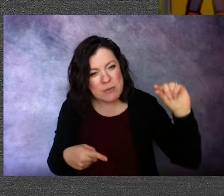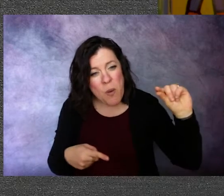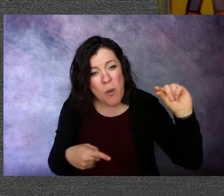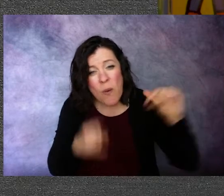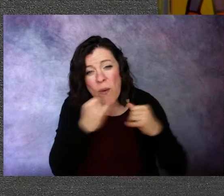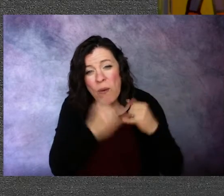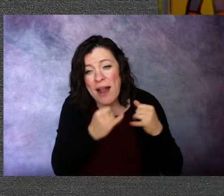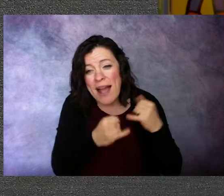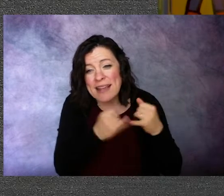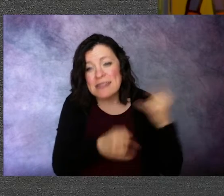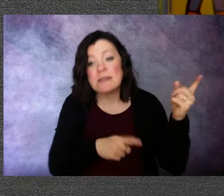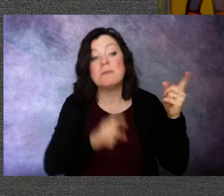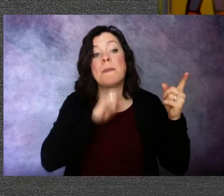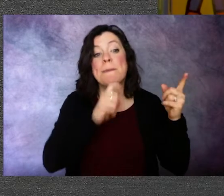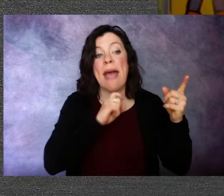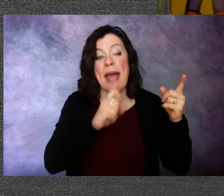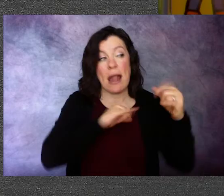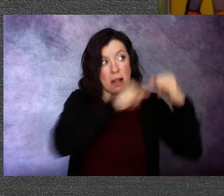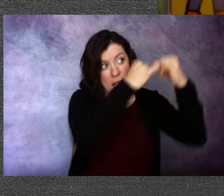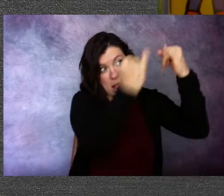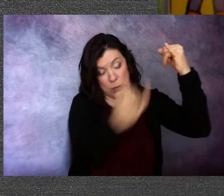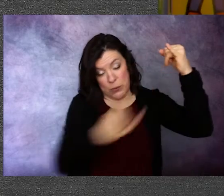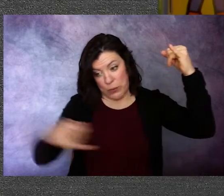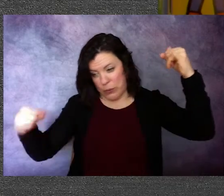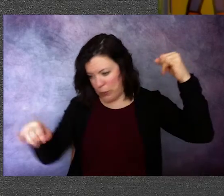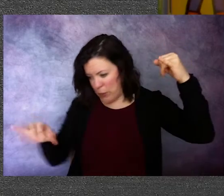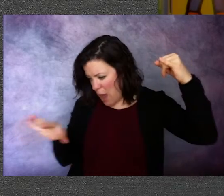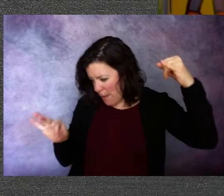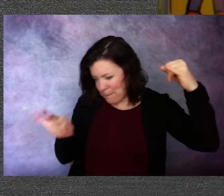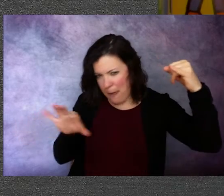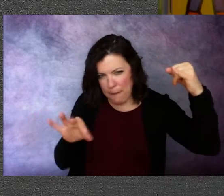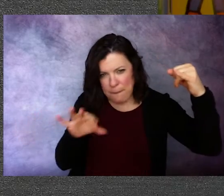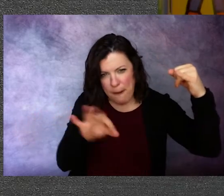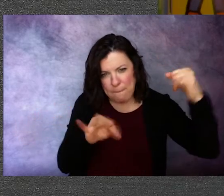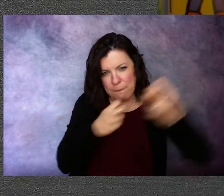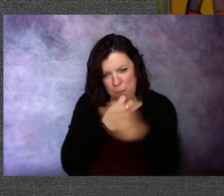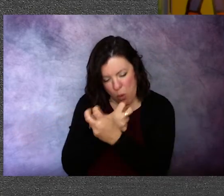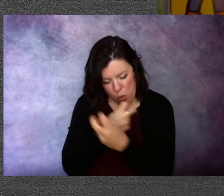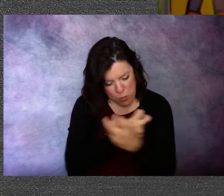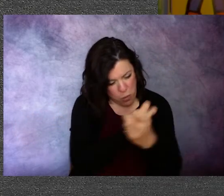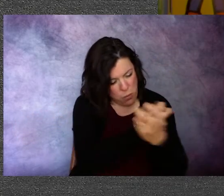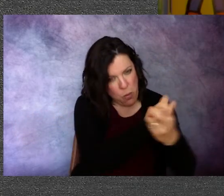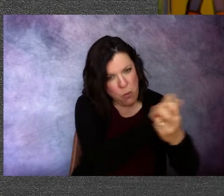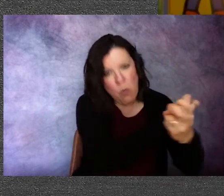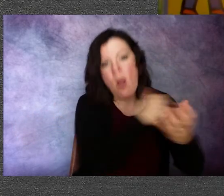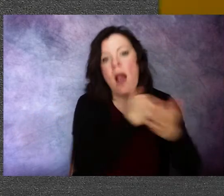They have a metal bar going through their bones to secure everything together so it stands up and stays in place.